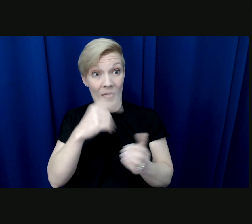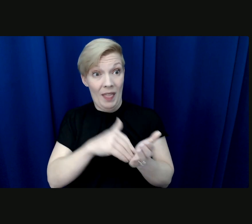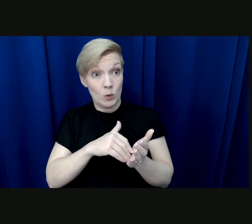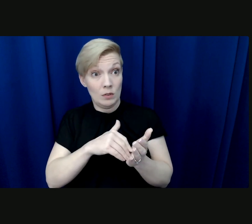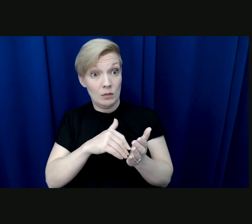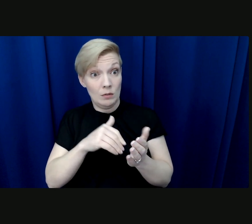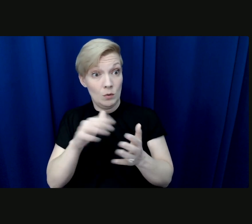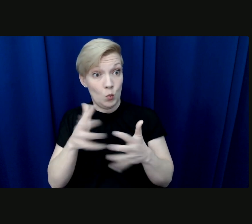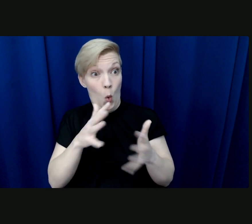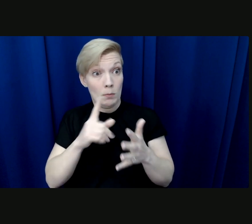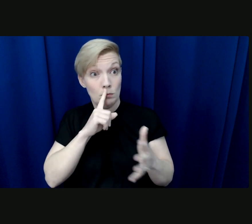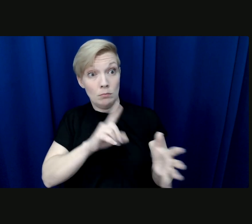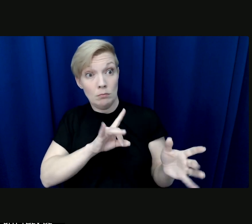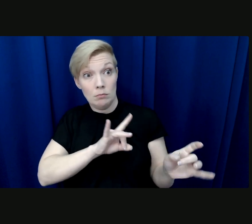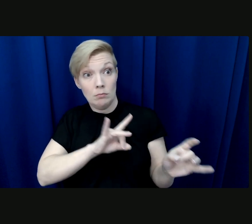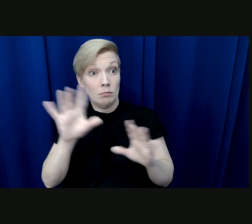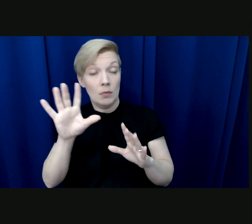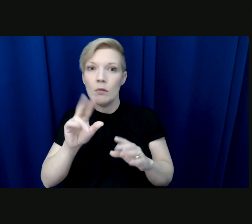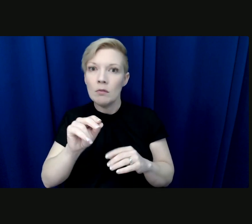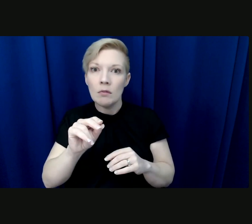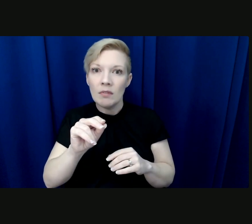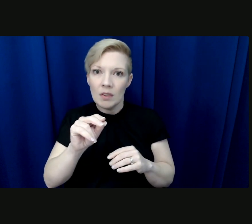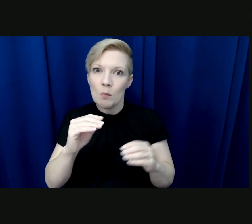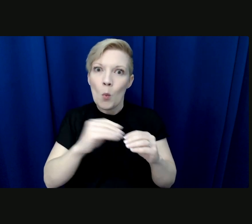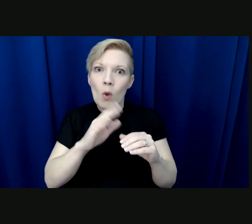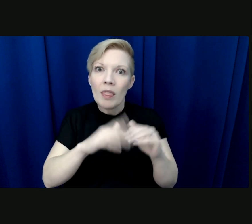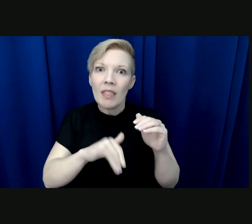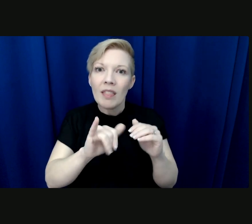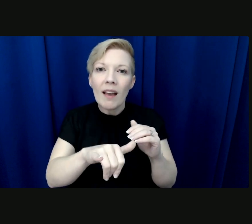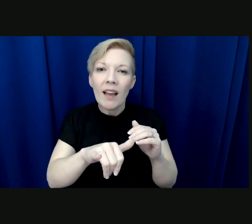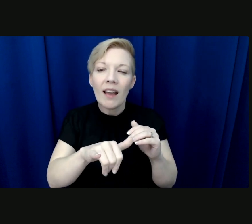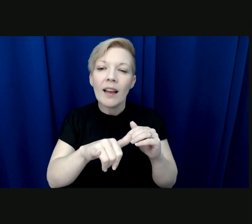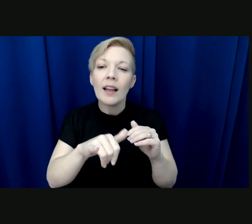And that's the you know, I don't even understand.